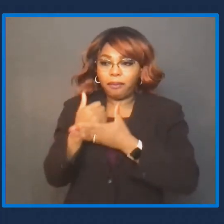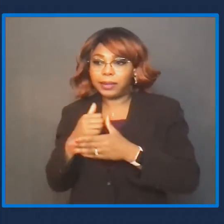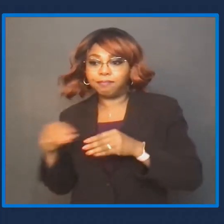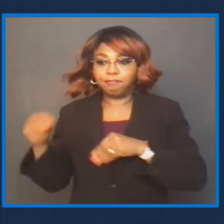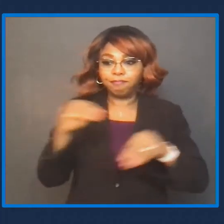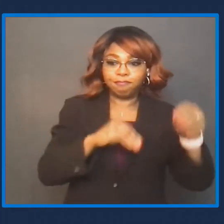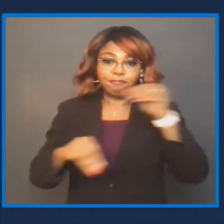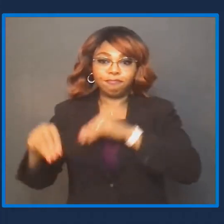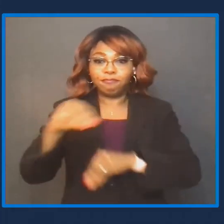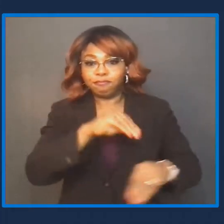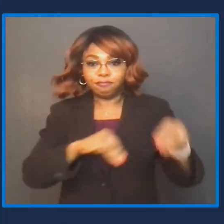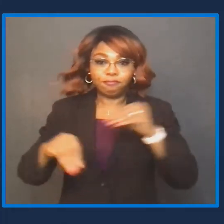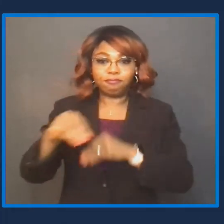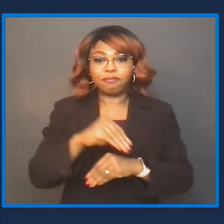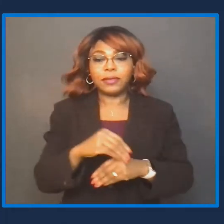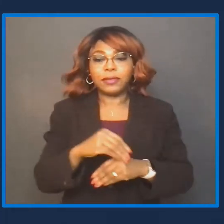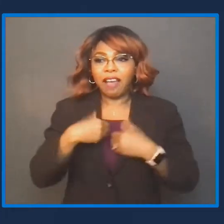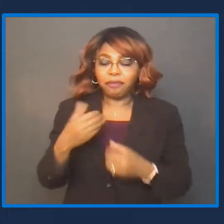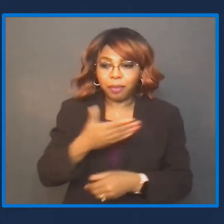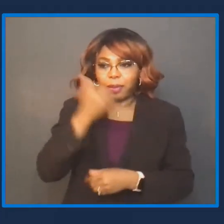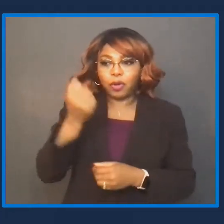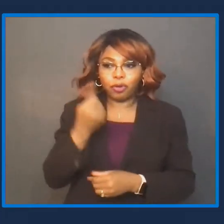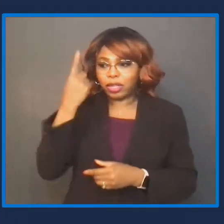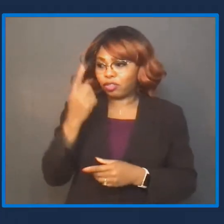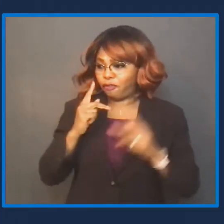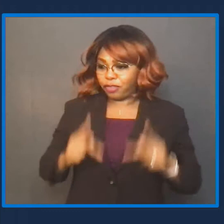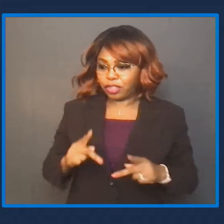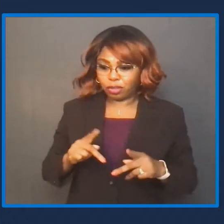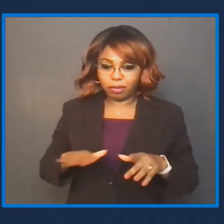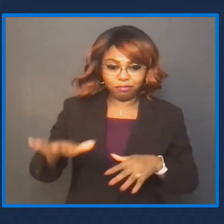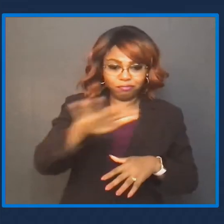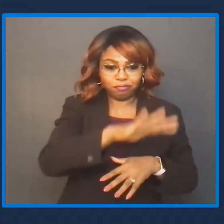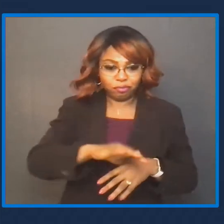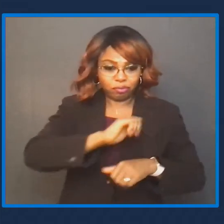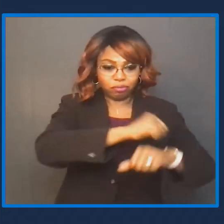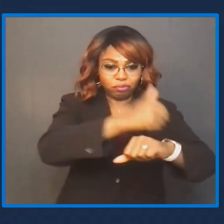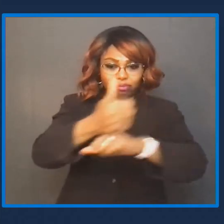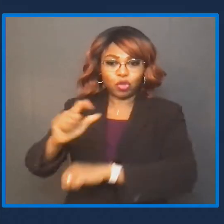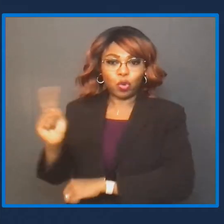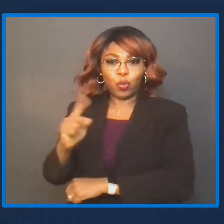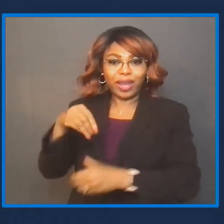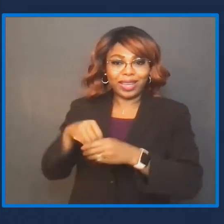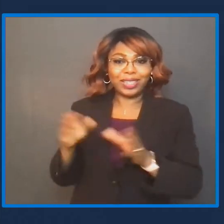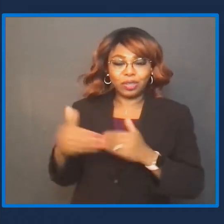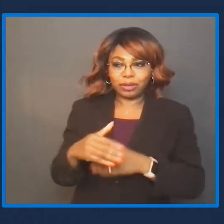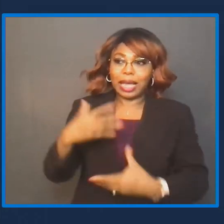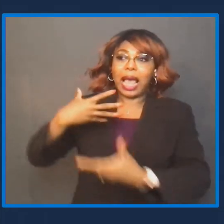get a better understanding of physical location, where things are indoors. We all know that outdoor GPS has very good,